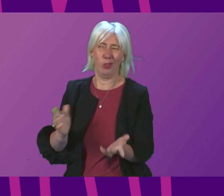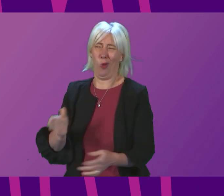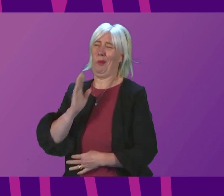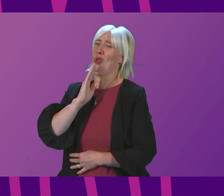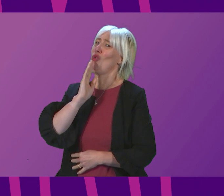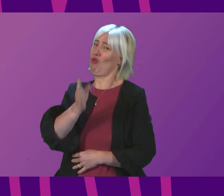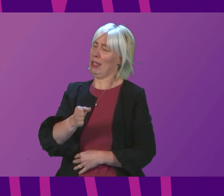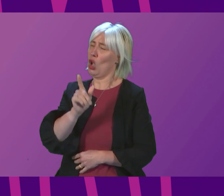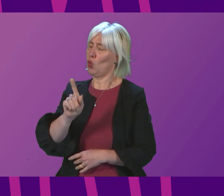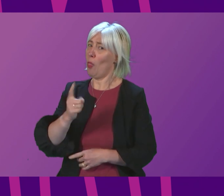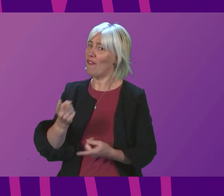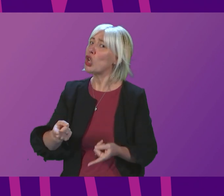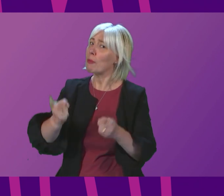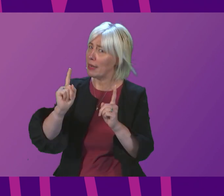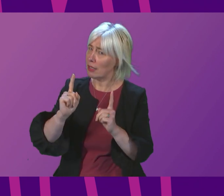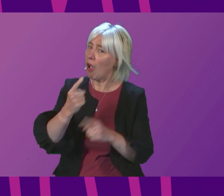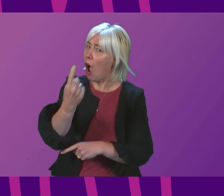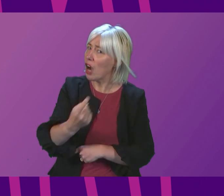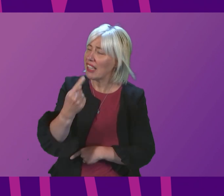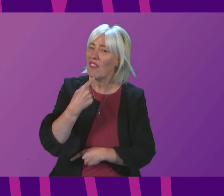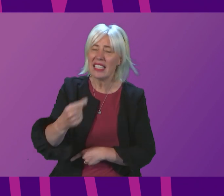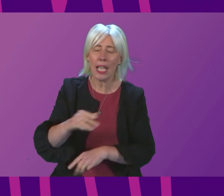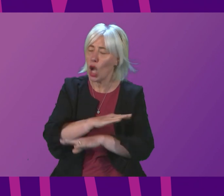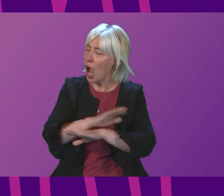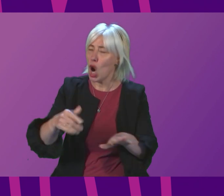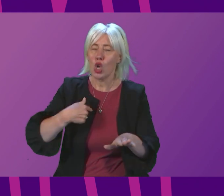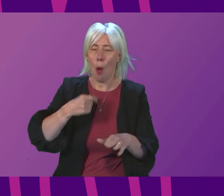The First Minister is claiming that she had no involvement.